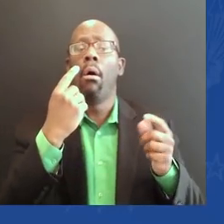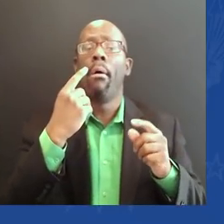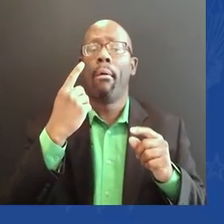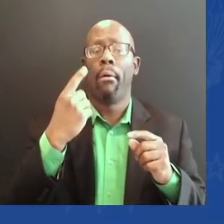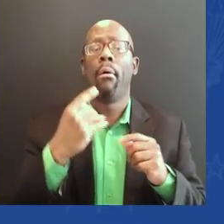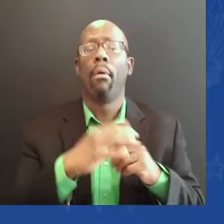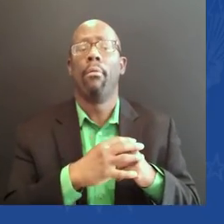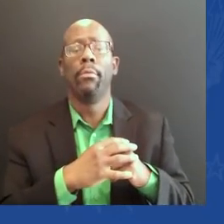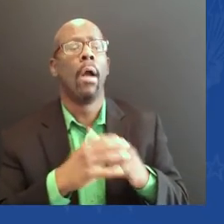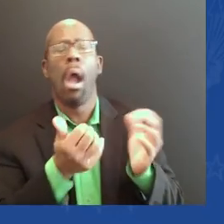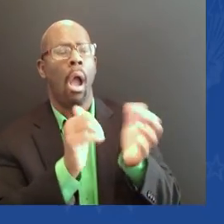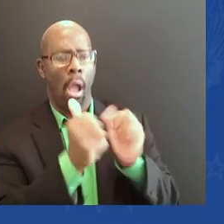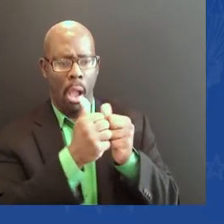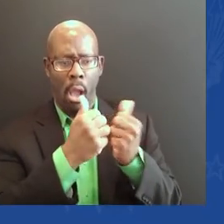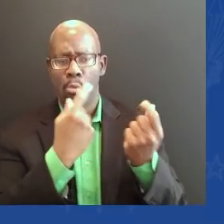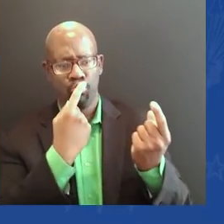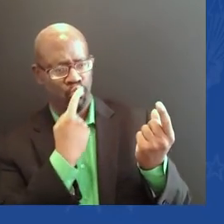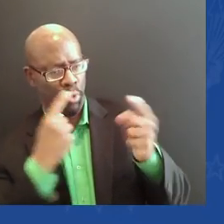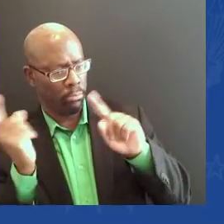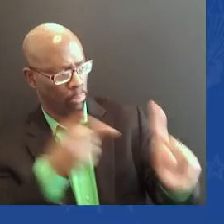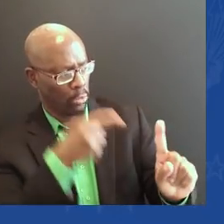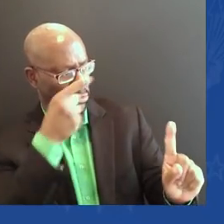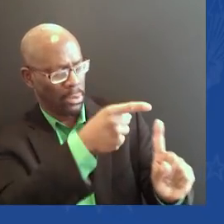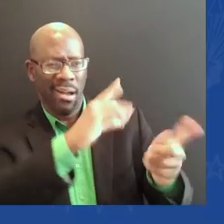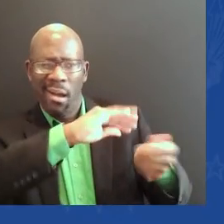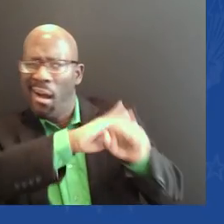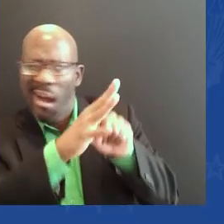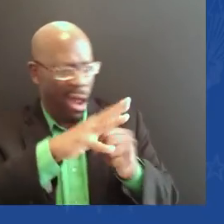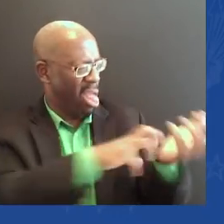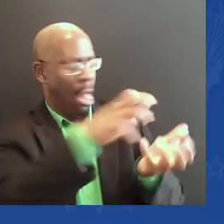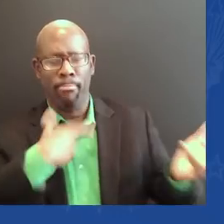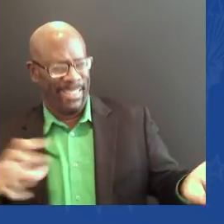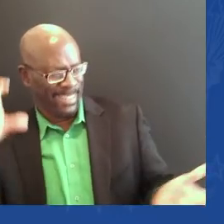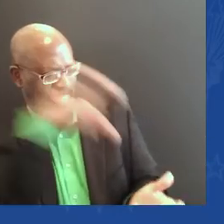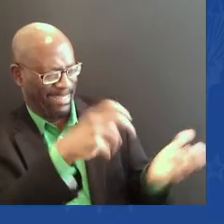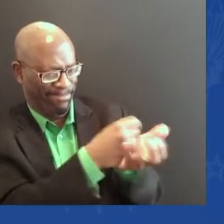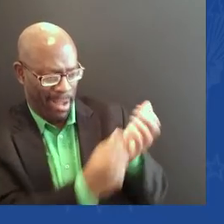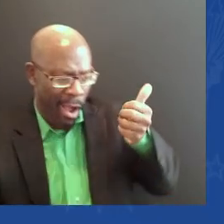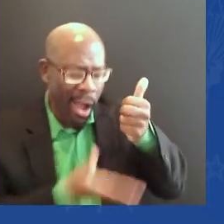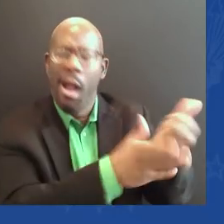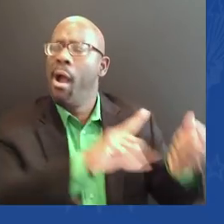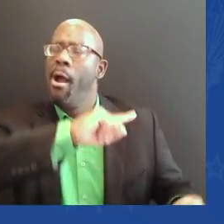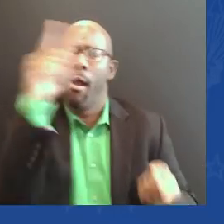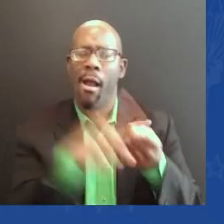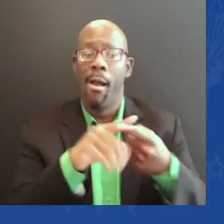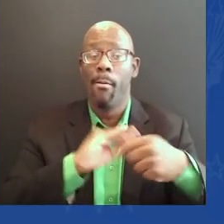prepared for the next time around. Yesterday, together with Prime Minister Johnson and Merkel and Macron --